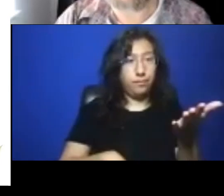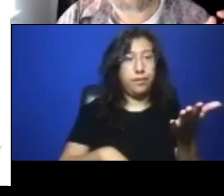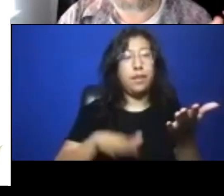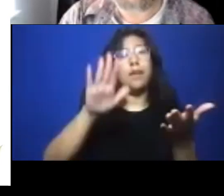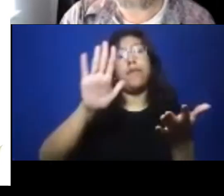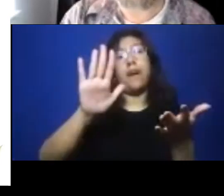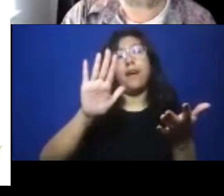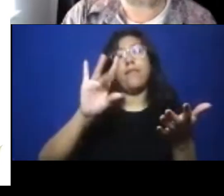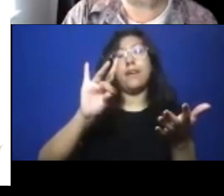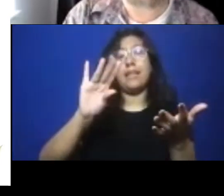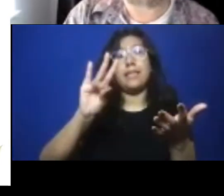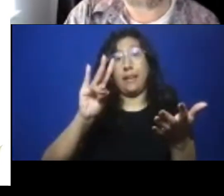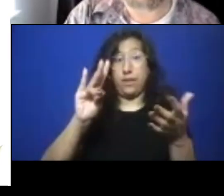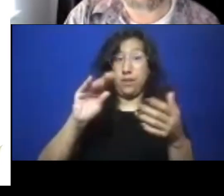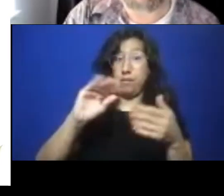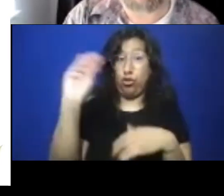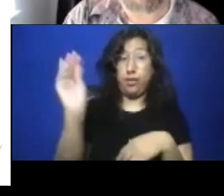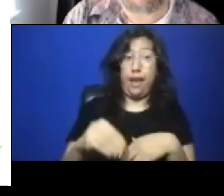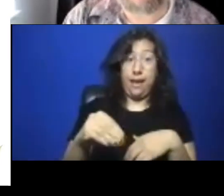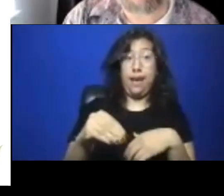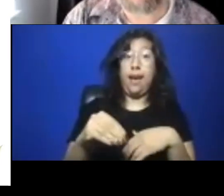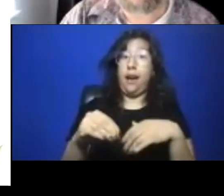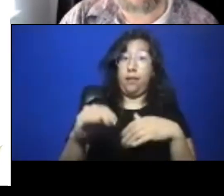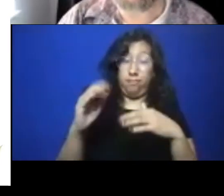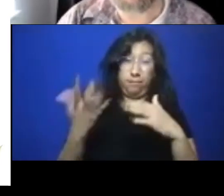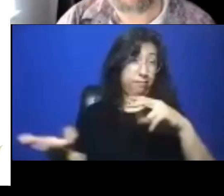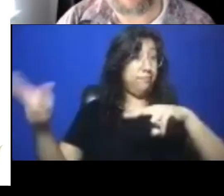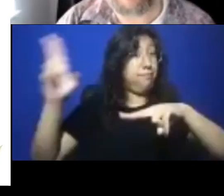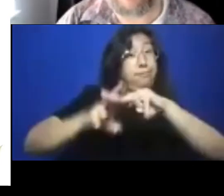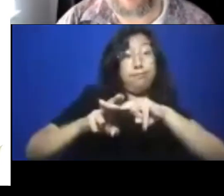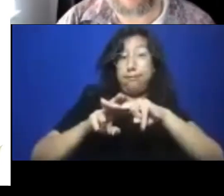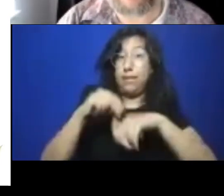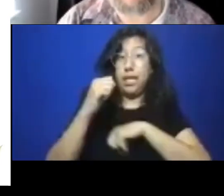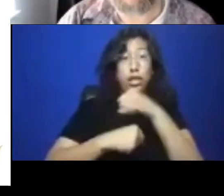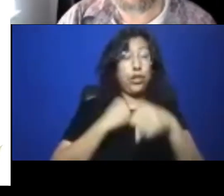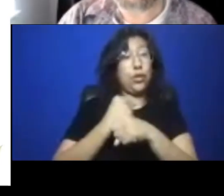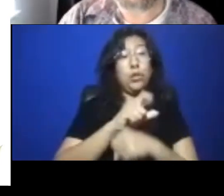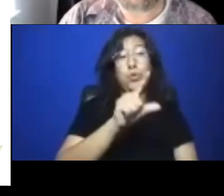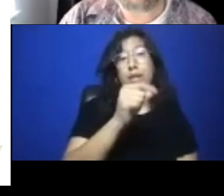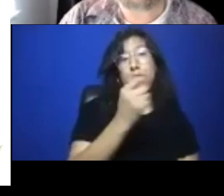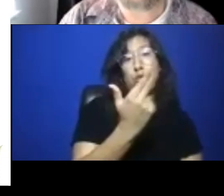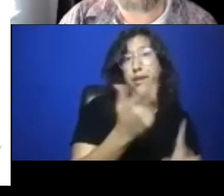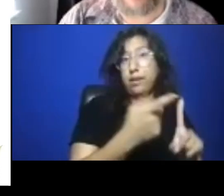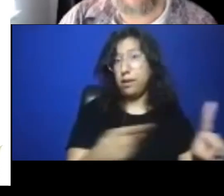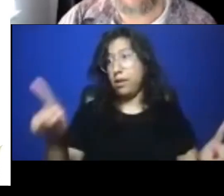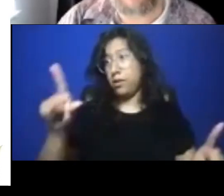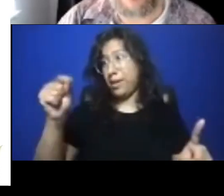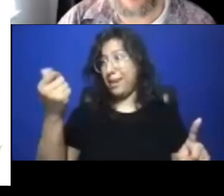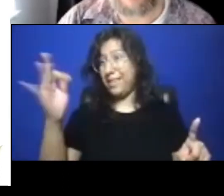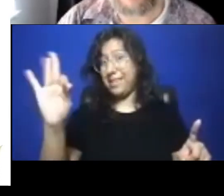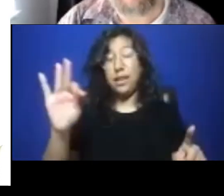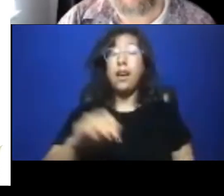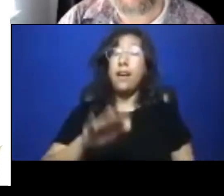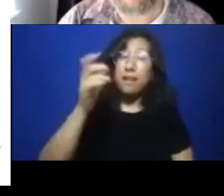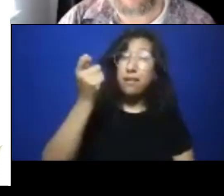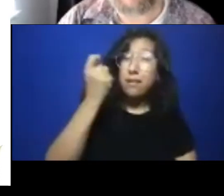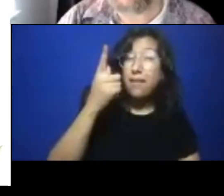between hate violence in 2013 and 2019. So an increase of 587%.